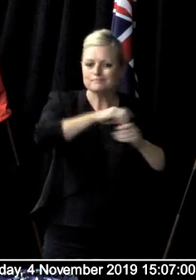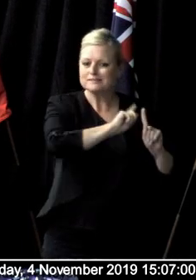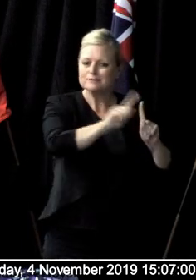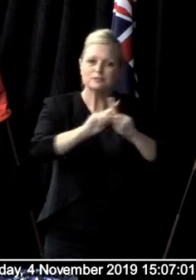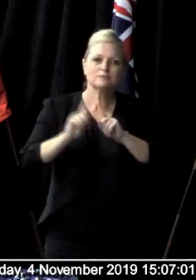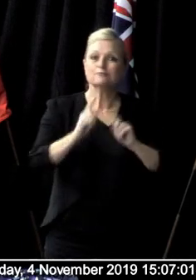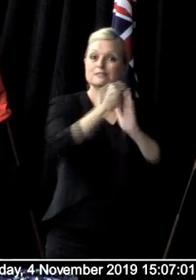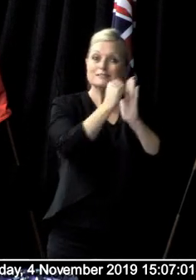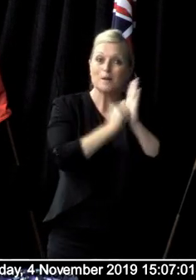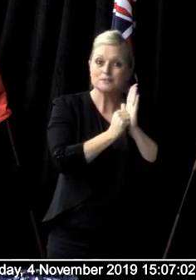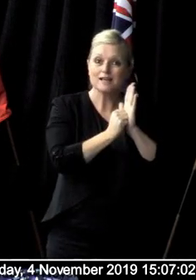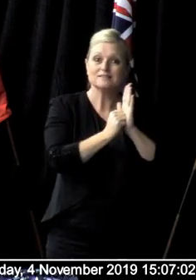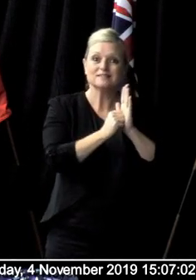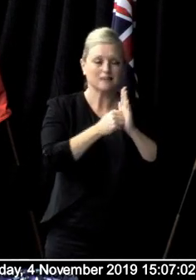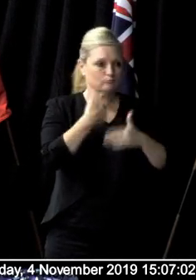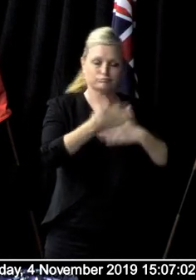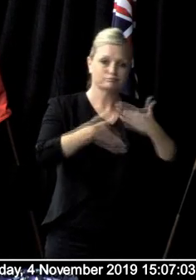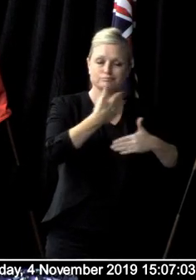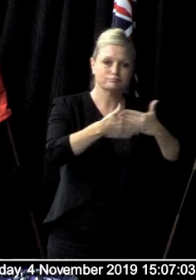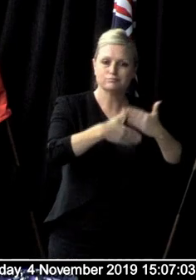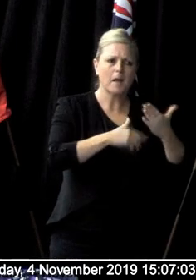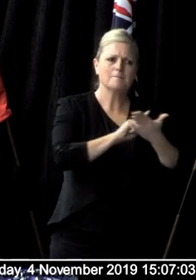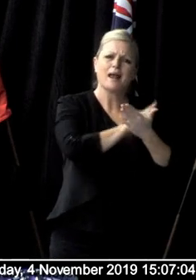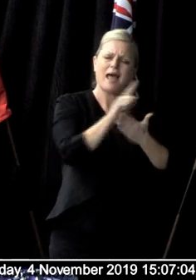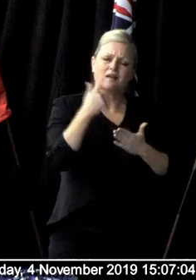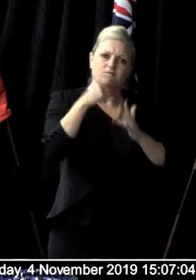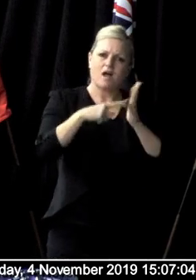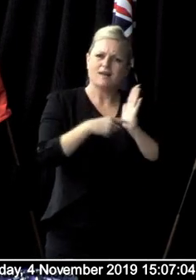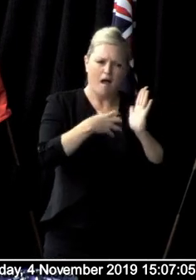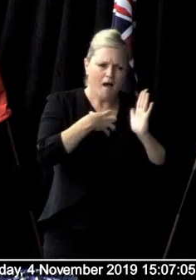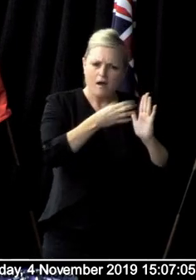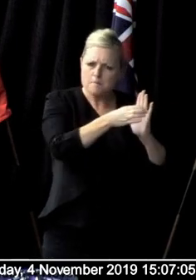but then they find out that, in fact, their son or daughter is removed from